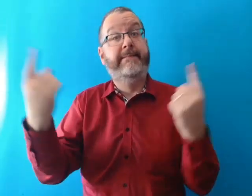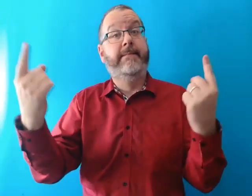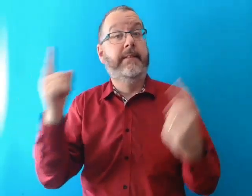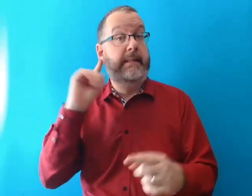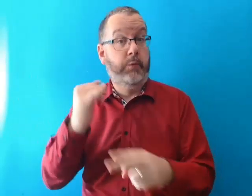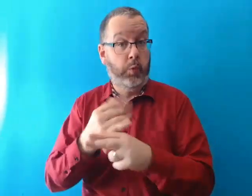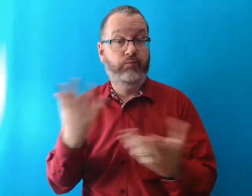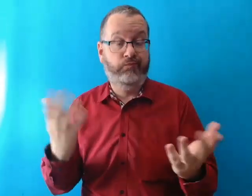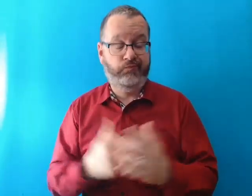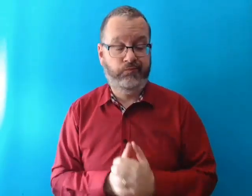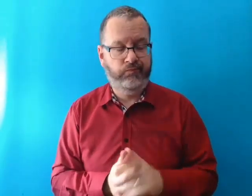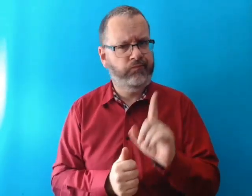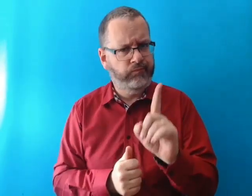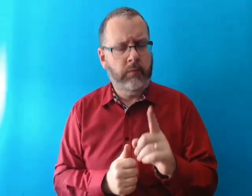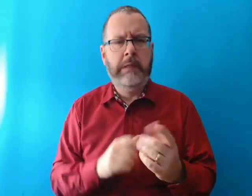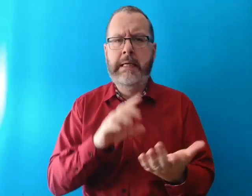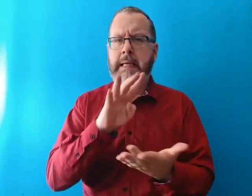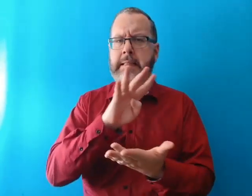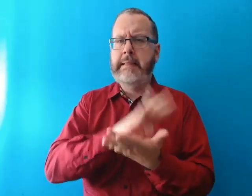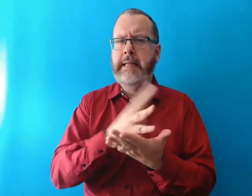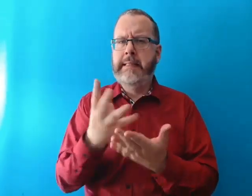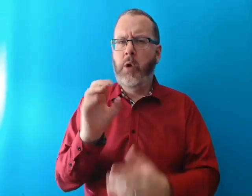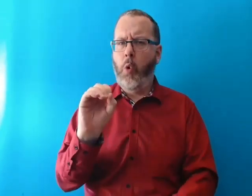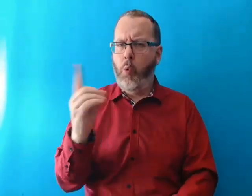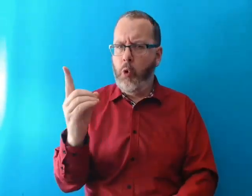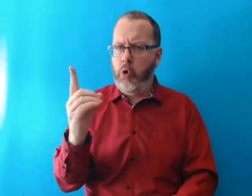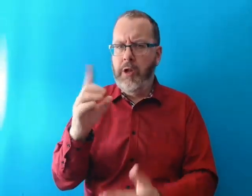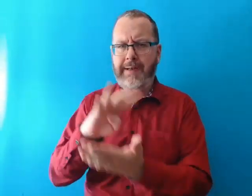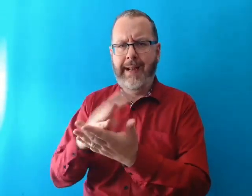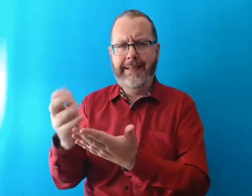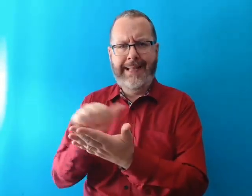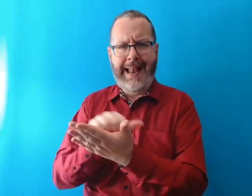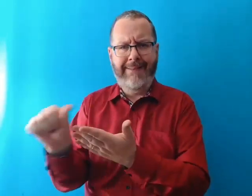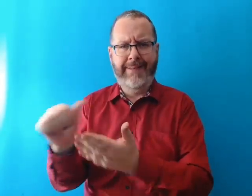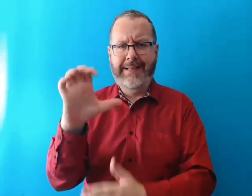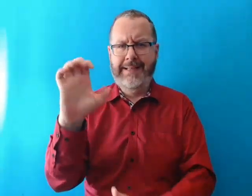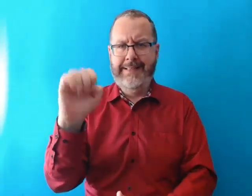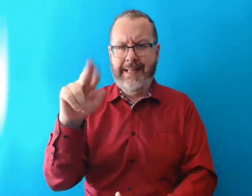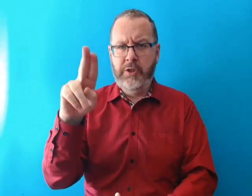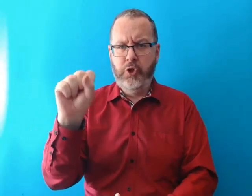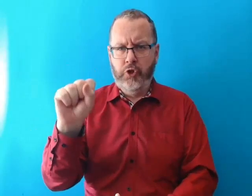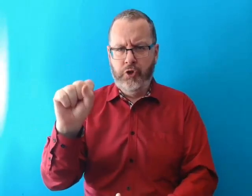In the 1901 and 1911 Census, there’s a Michael Kelly